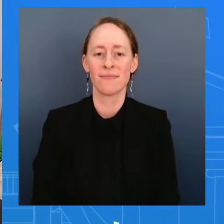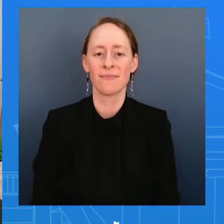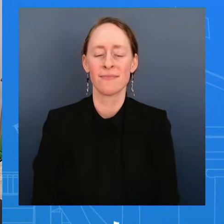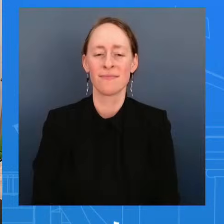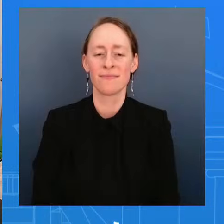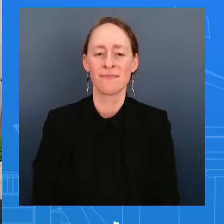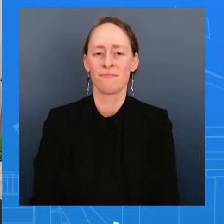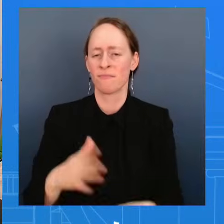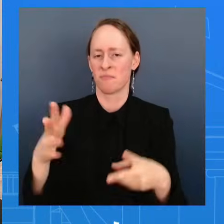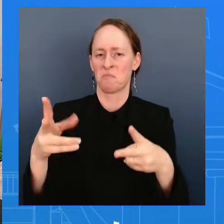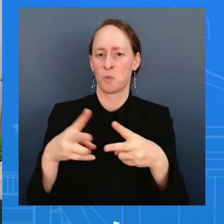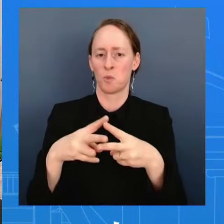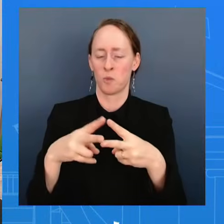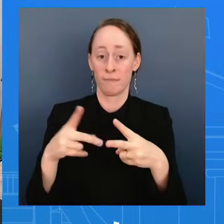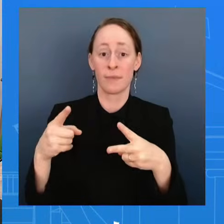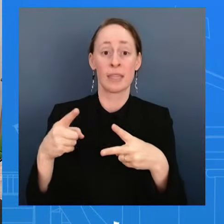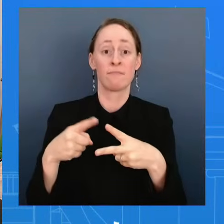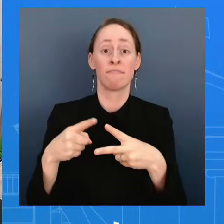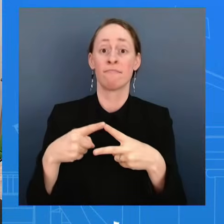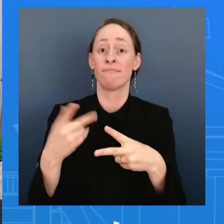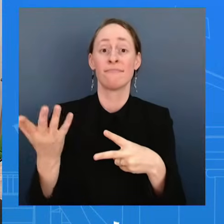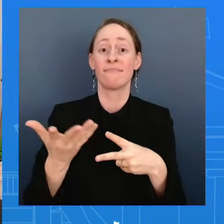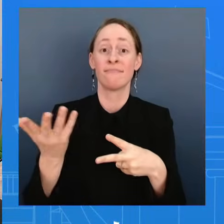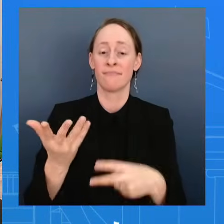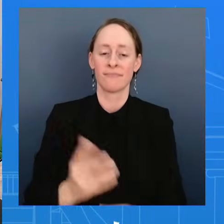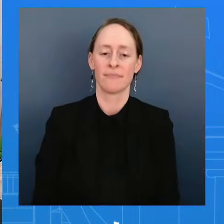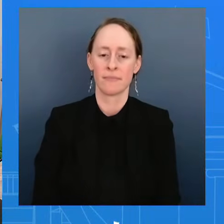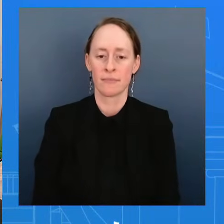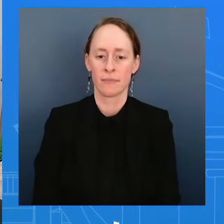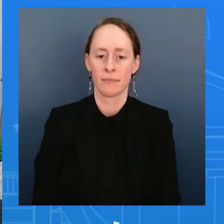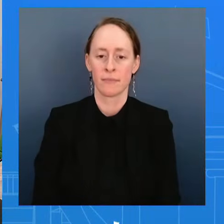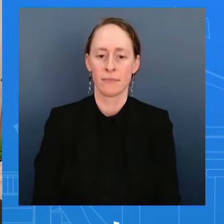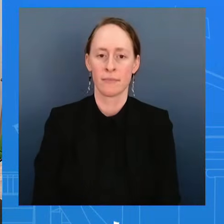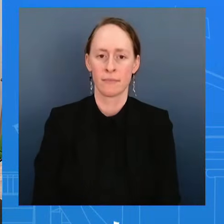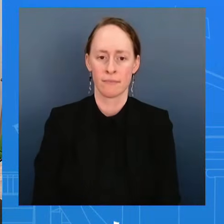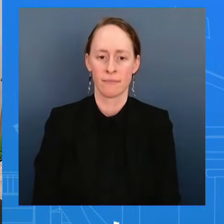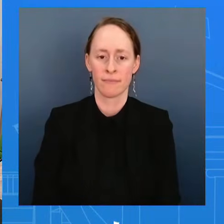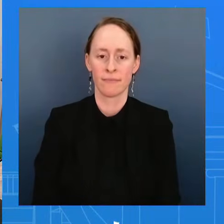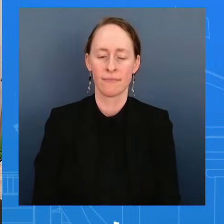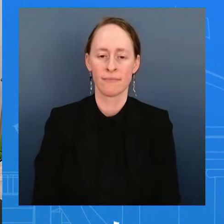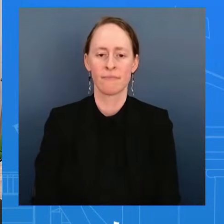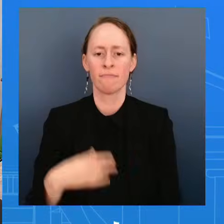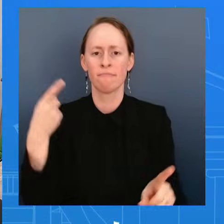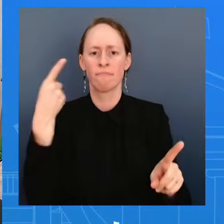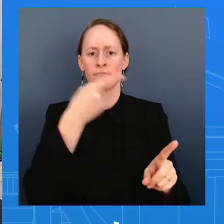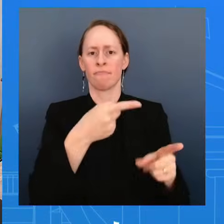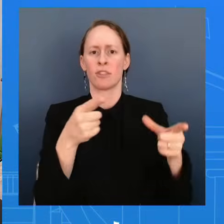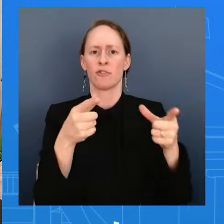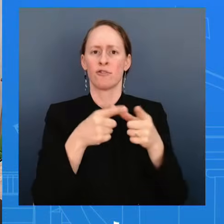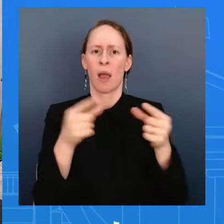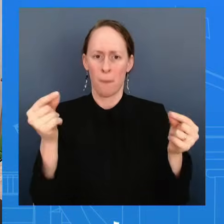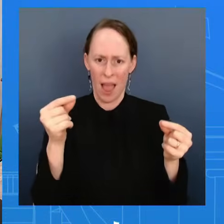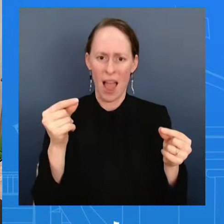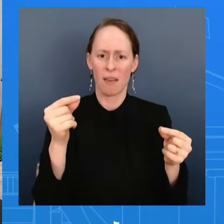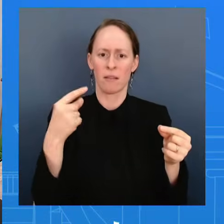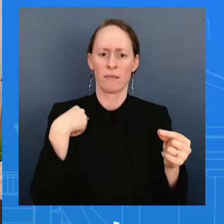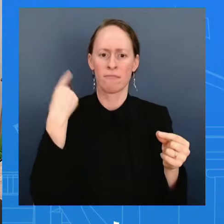Ms. Jean-Pierre: I don't have anything to share about that at this time. Go ahead. Go ahead. The Press: Karine --